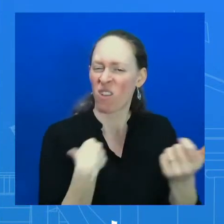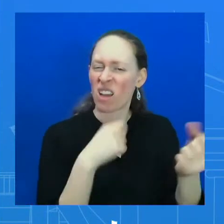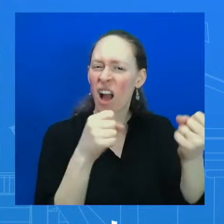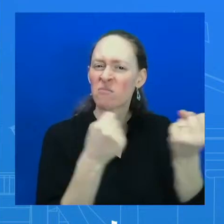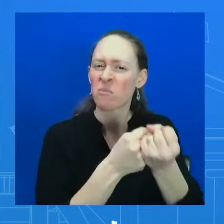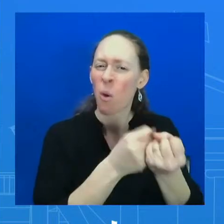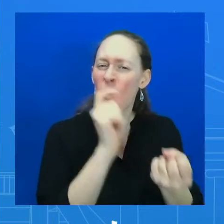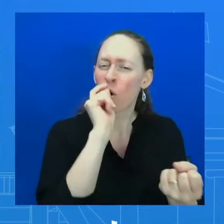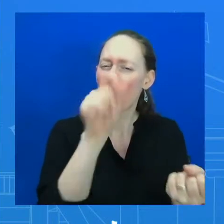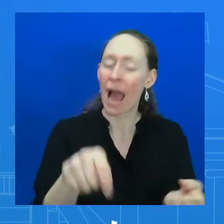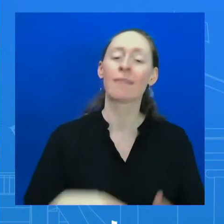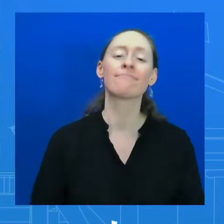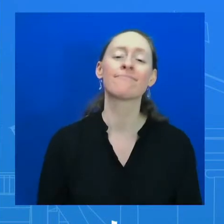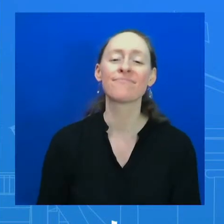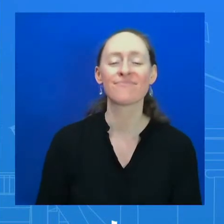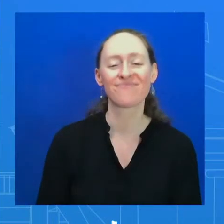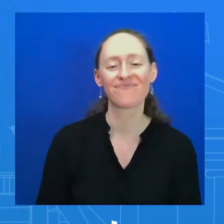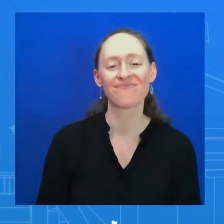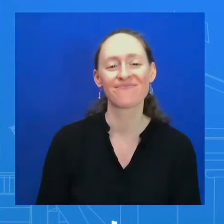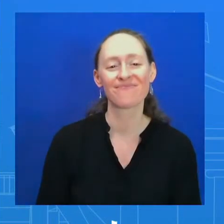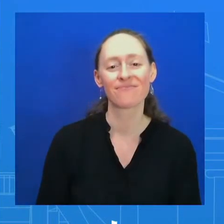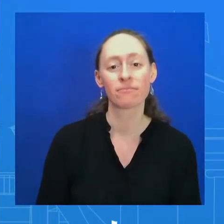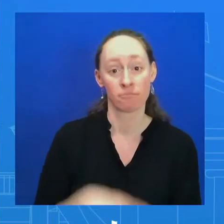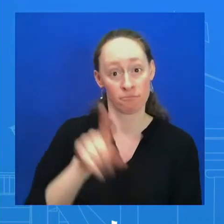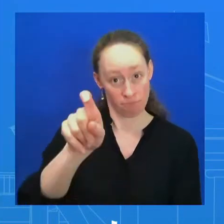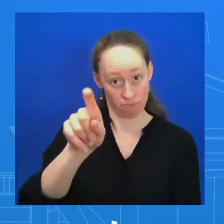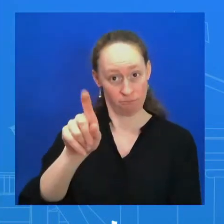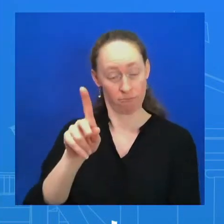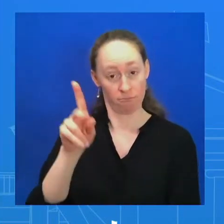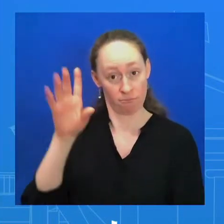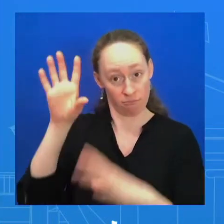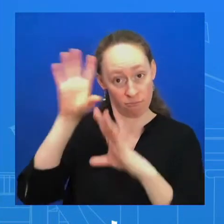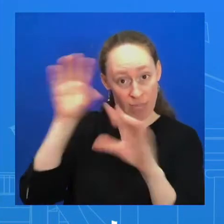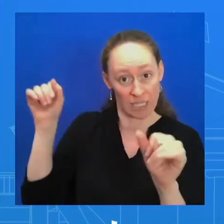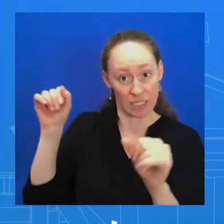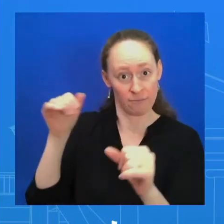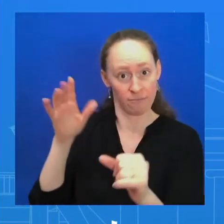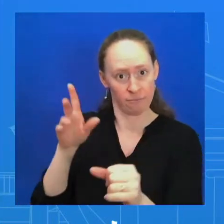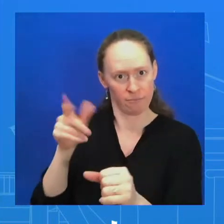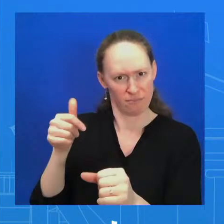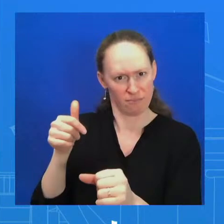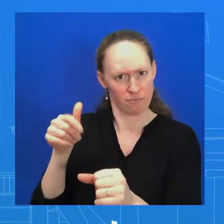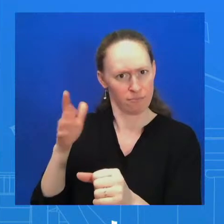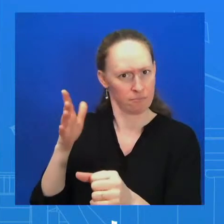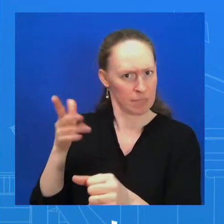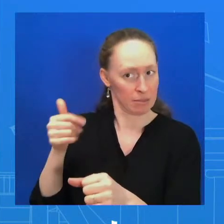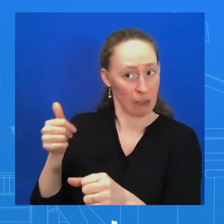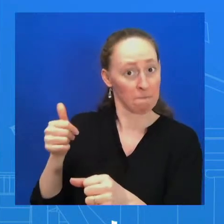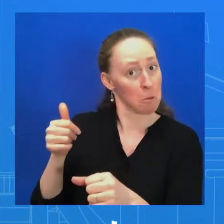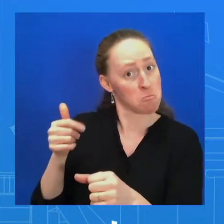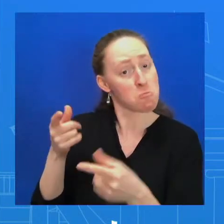or this temporary pause the way he is -- Ms. Jean-Pierre: Yeah, abs- -- I mean, look, when we talk about the existential threat of climate,